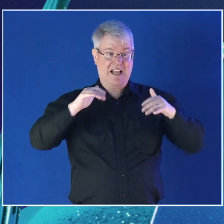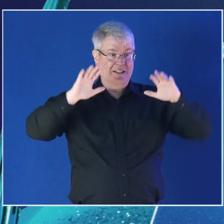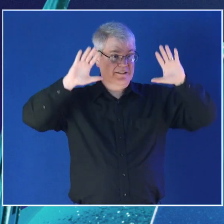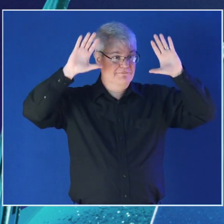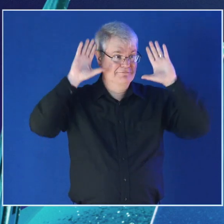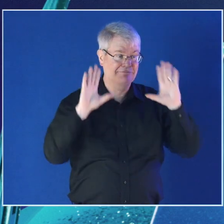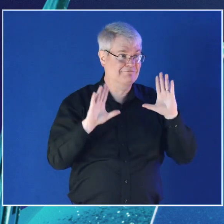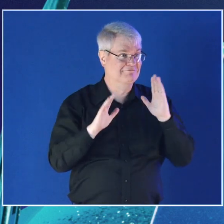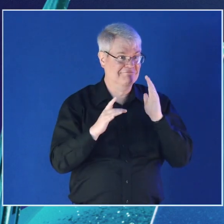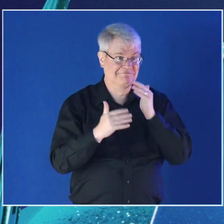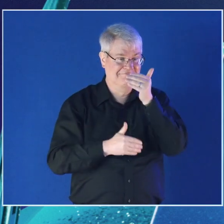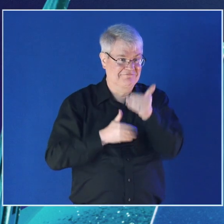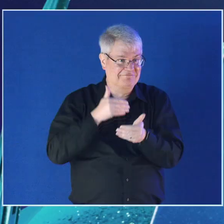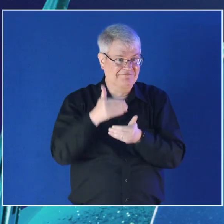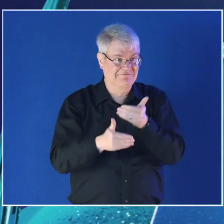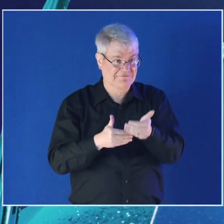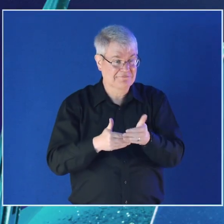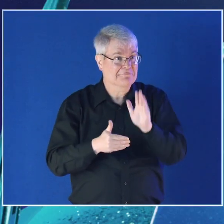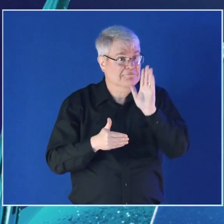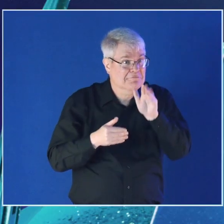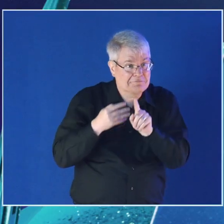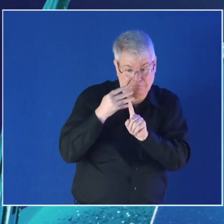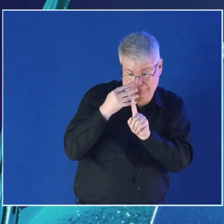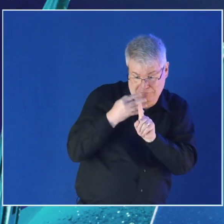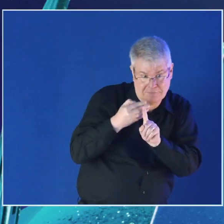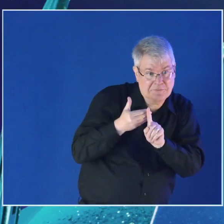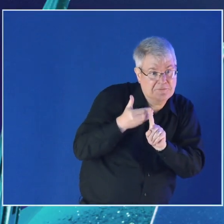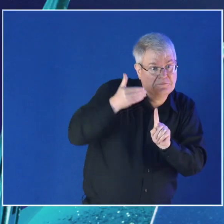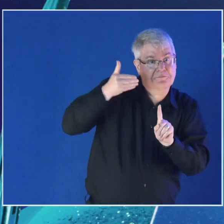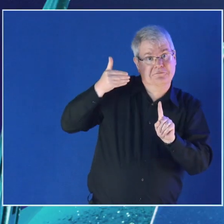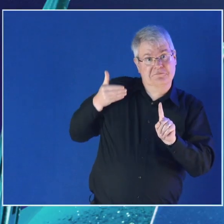Four months ago, it was not possible to paste MathML.